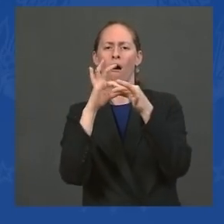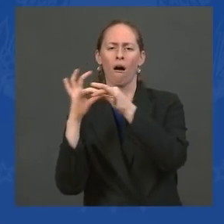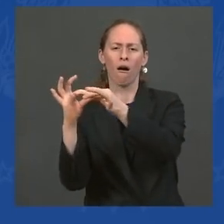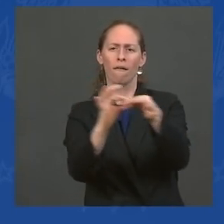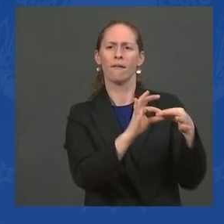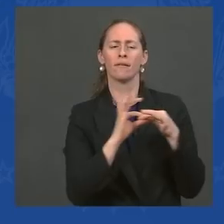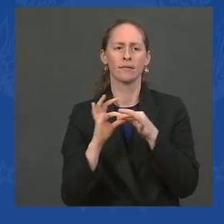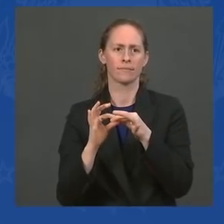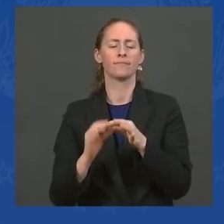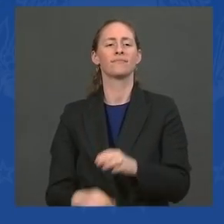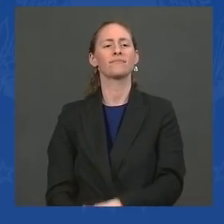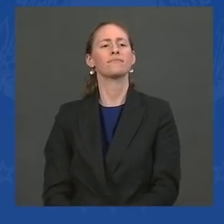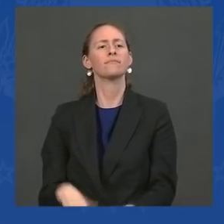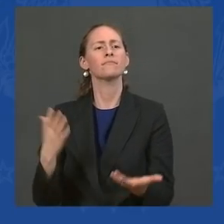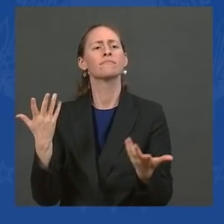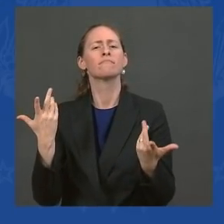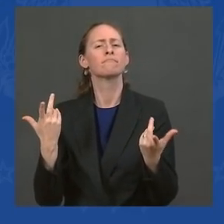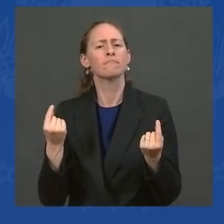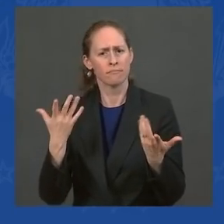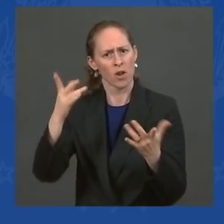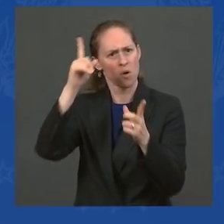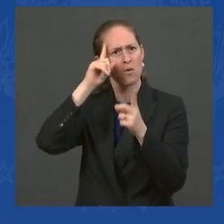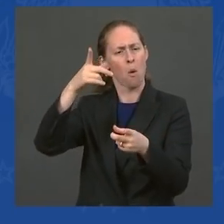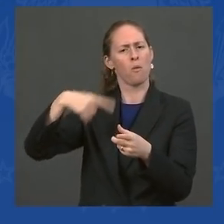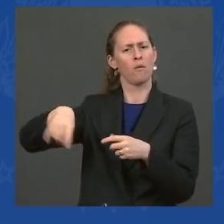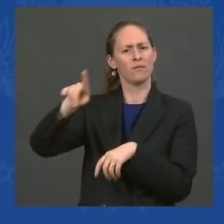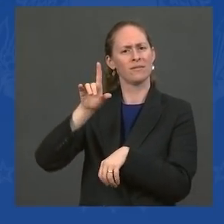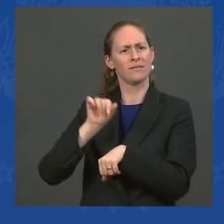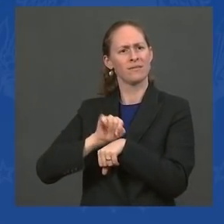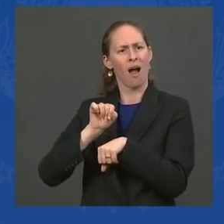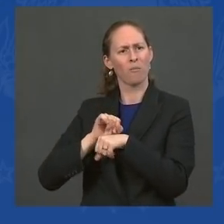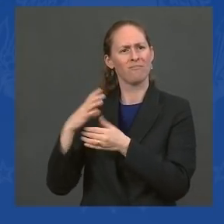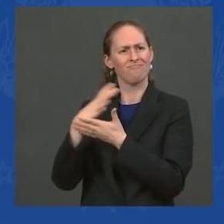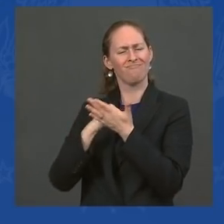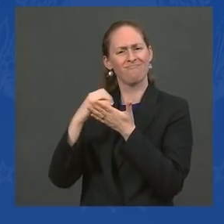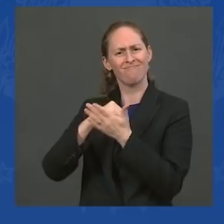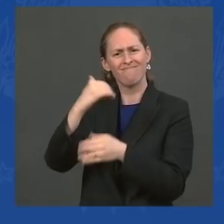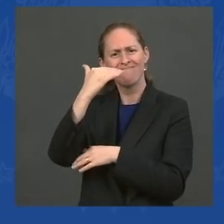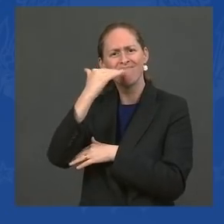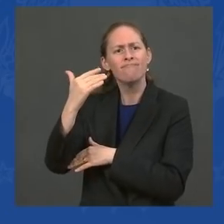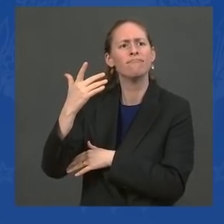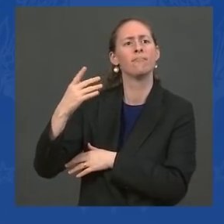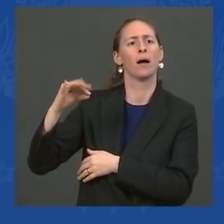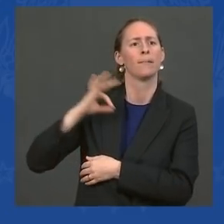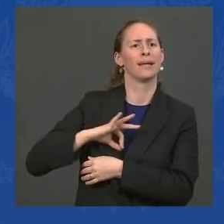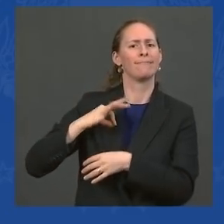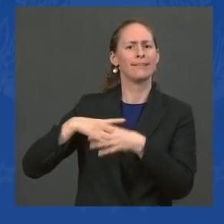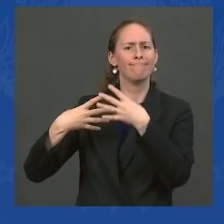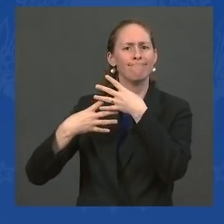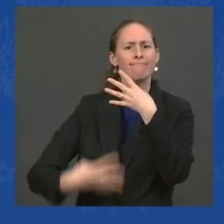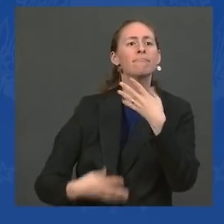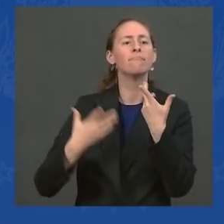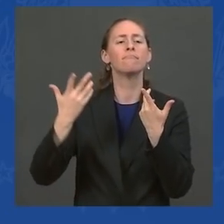and good pay to restore the health of our public lands, our coasts, our waters, and our forests,